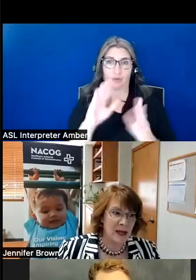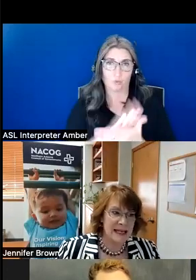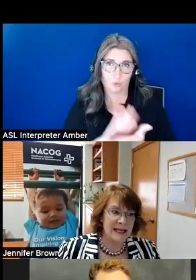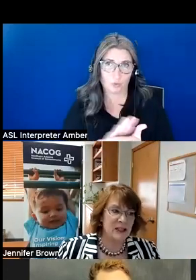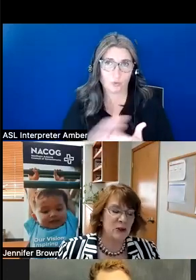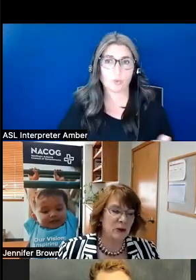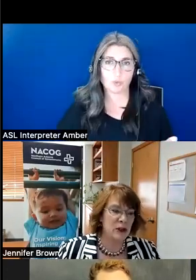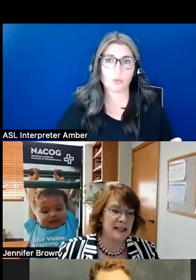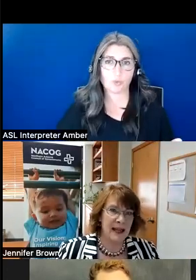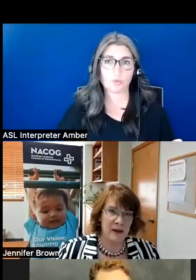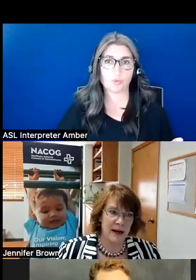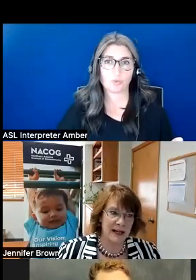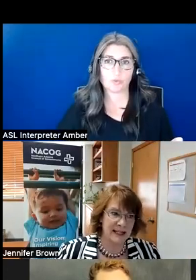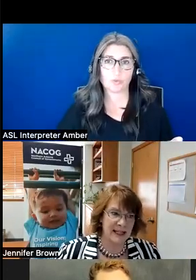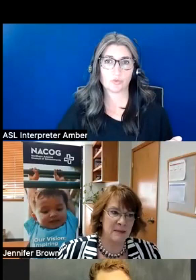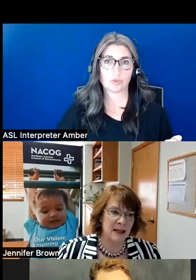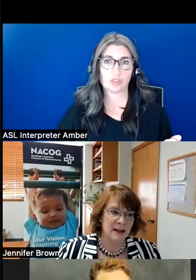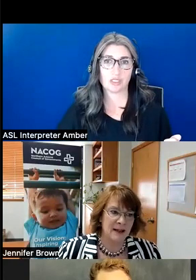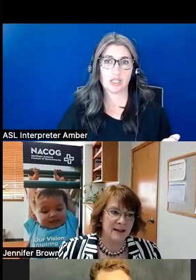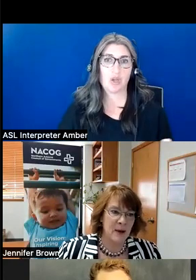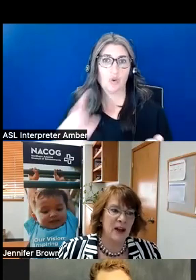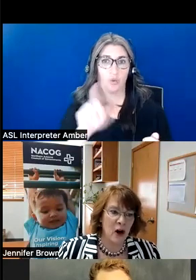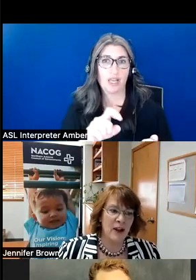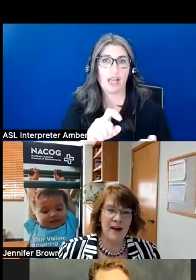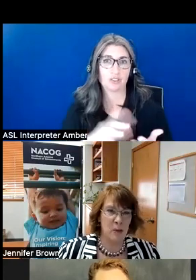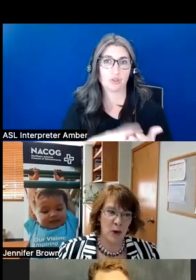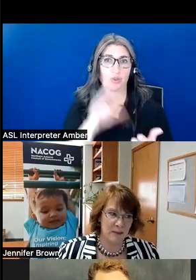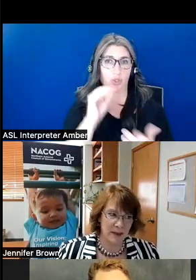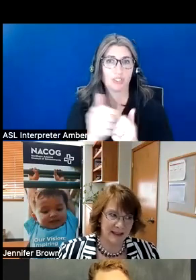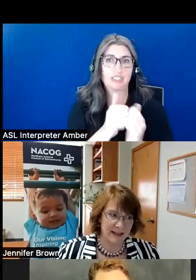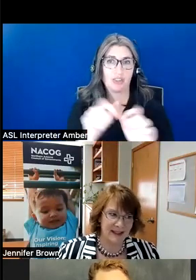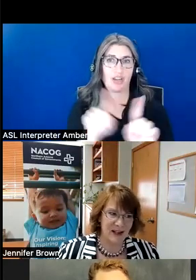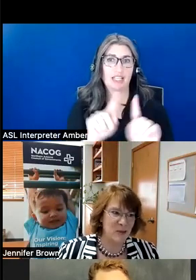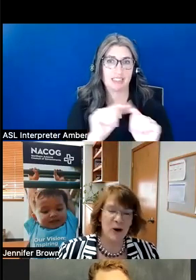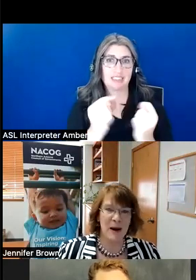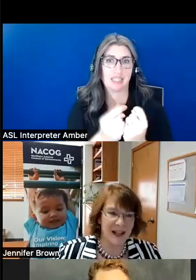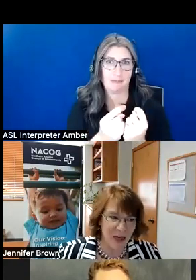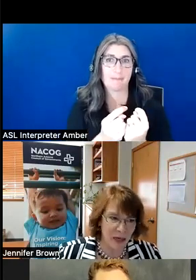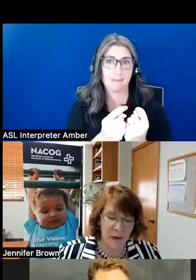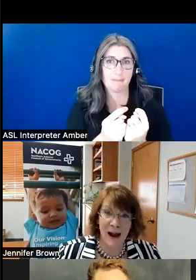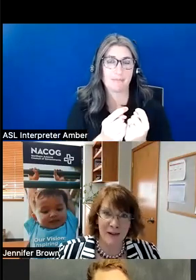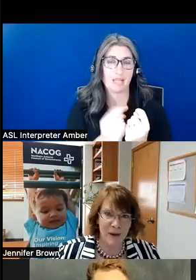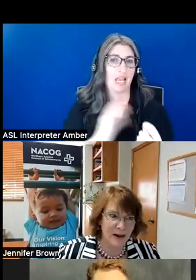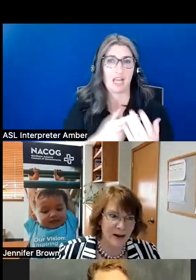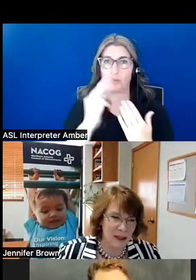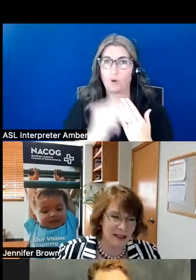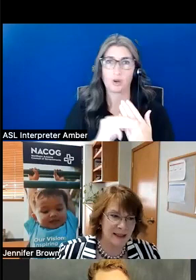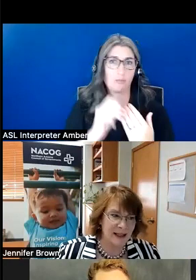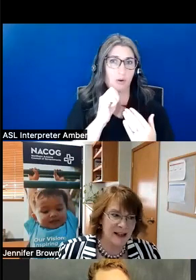We needed to learn together as a team that we all have important pieces, and our program cannot thrive without each piece.